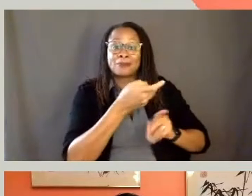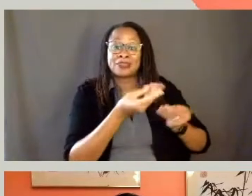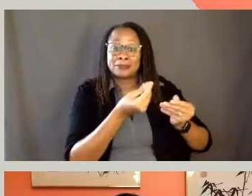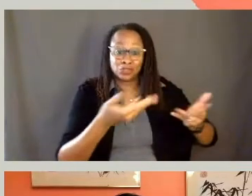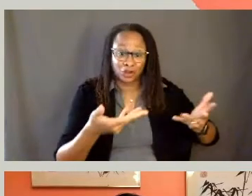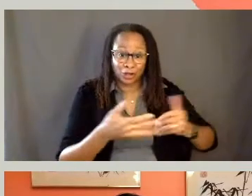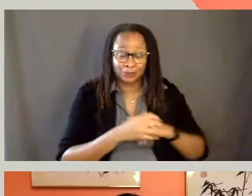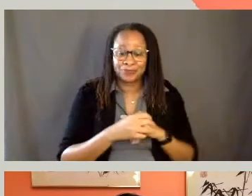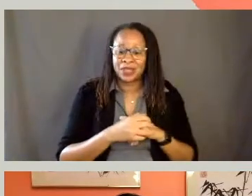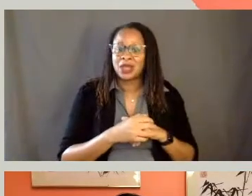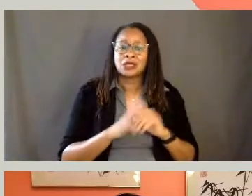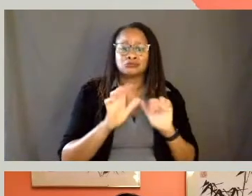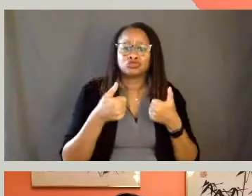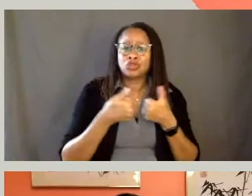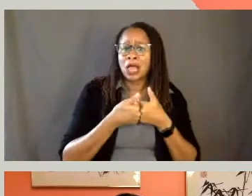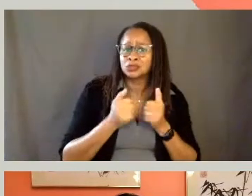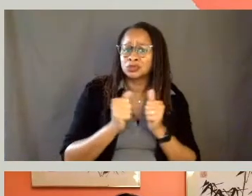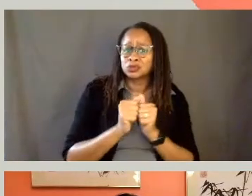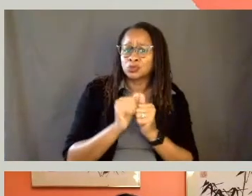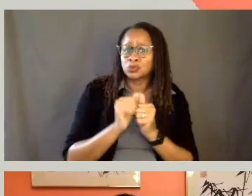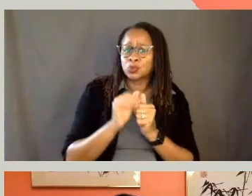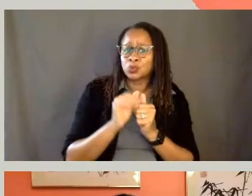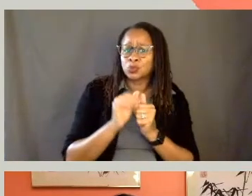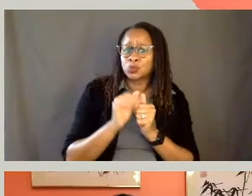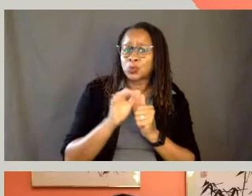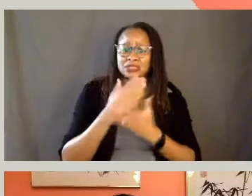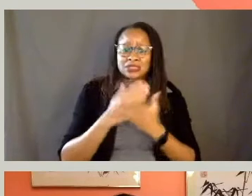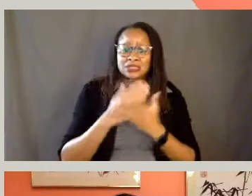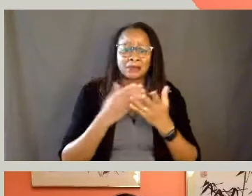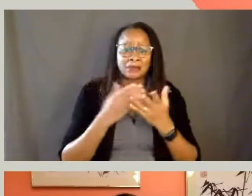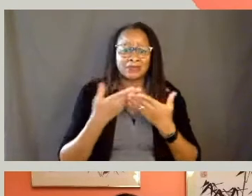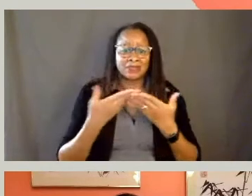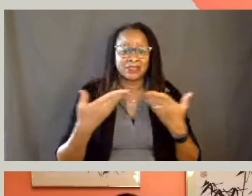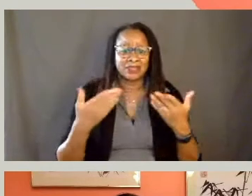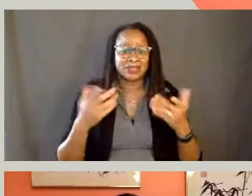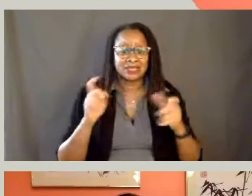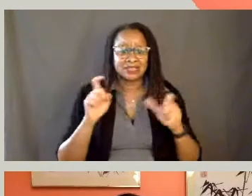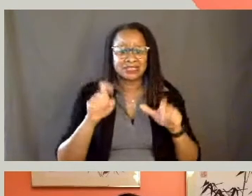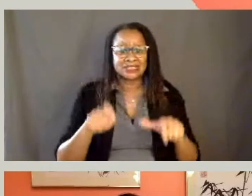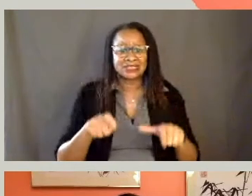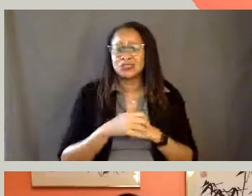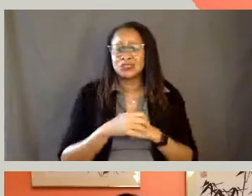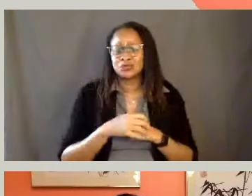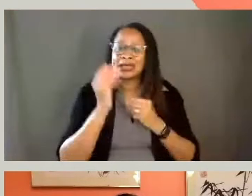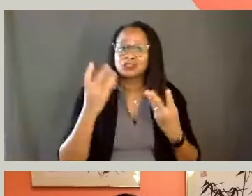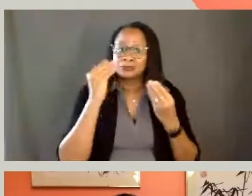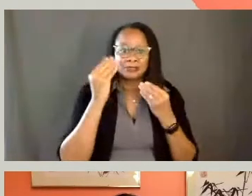And there are challenges with it, certain information needed to be told to the audience,